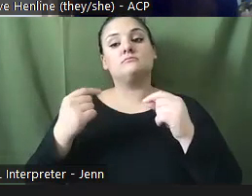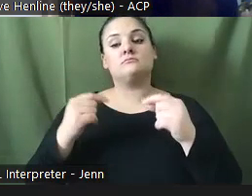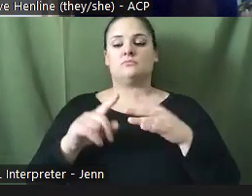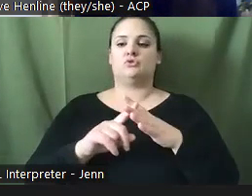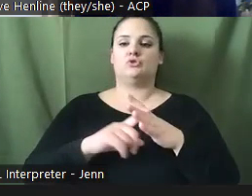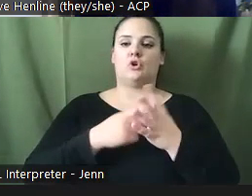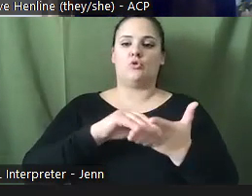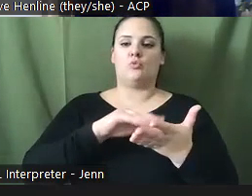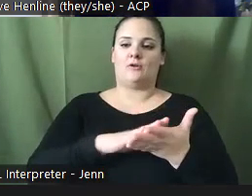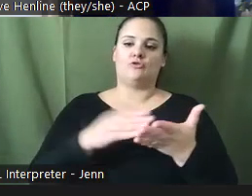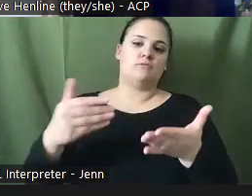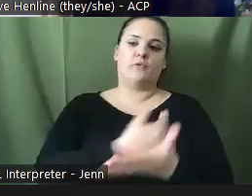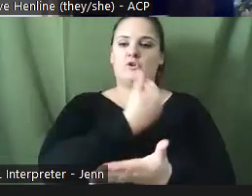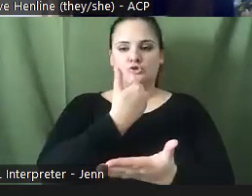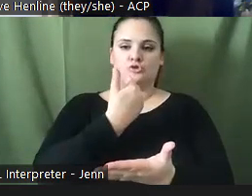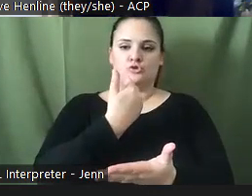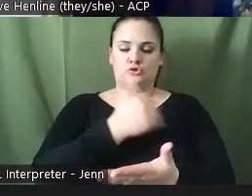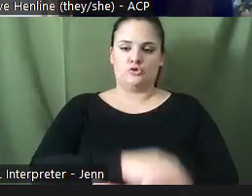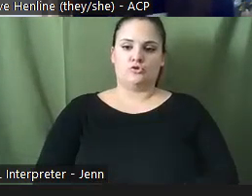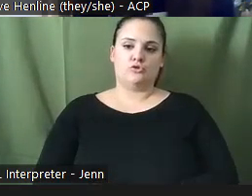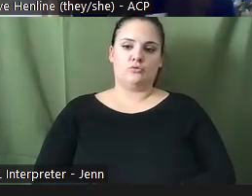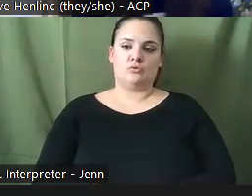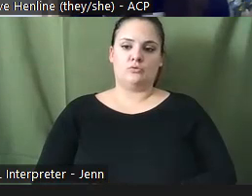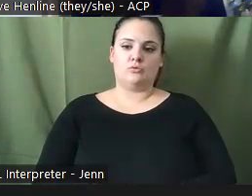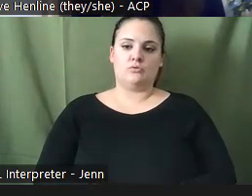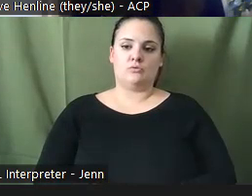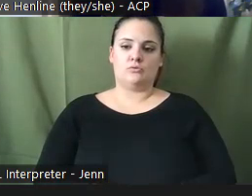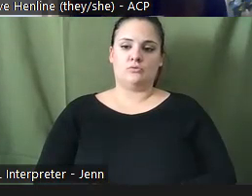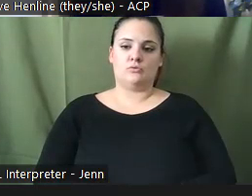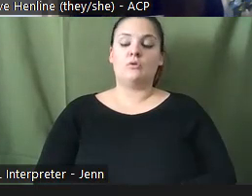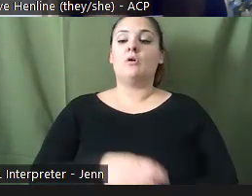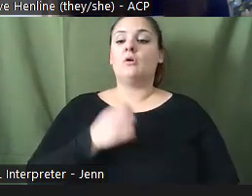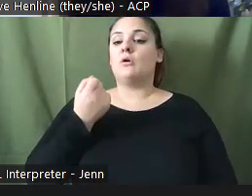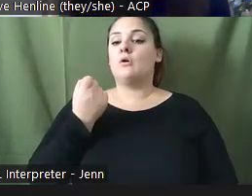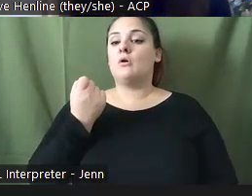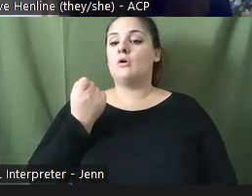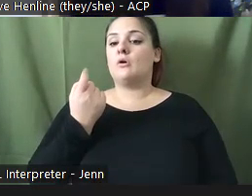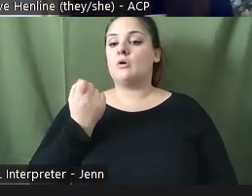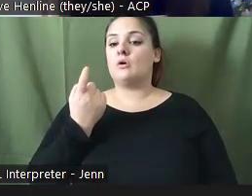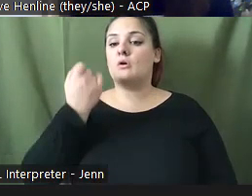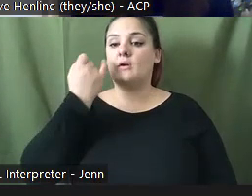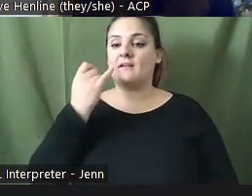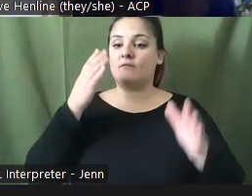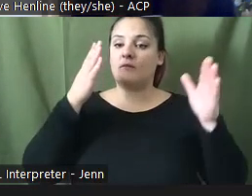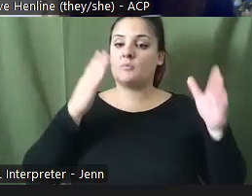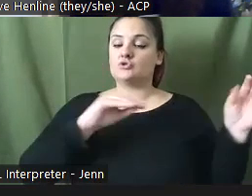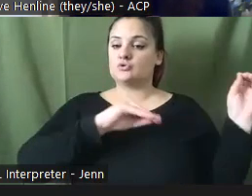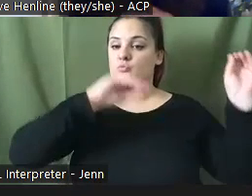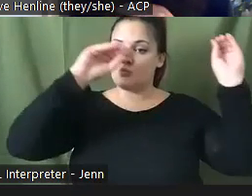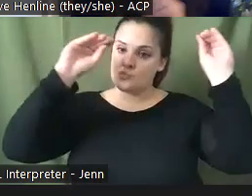I want to indicate that there is an opportunity if somebody is to move and start their records to